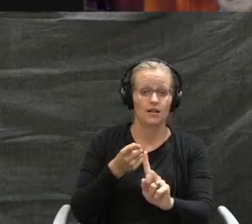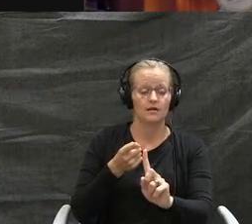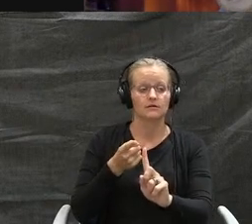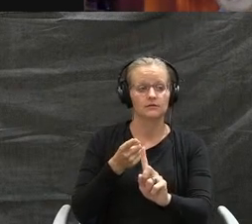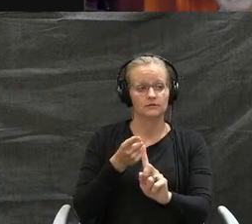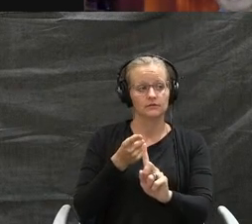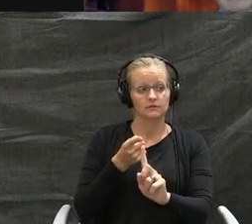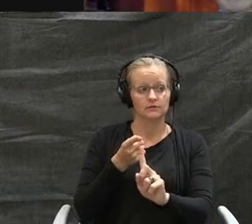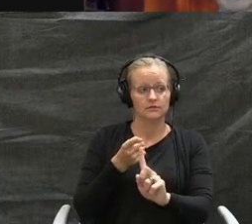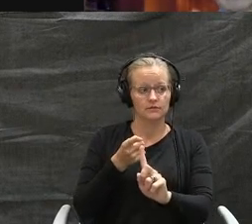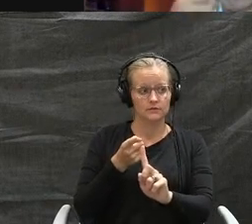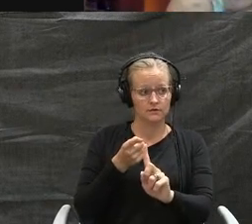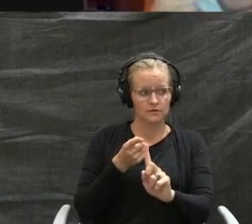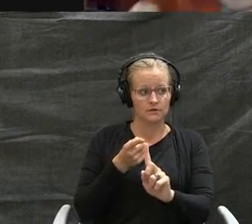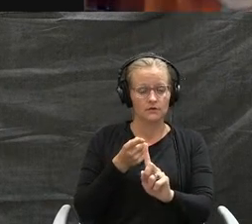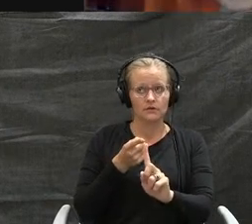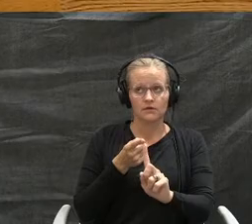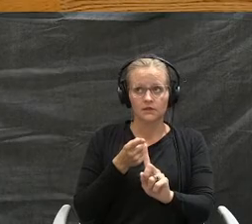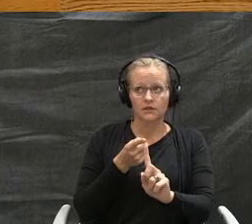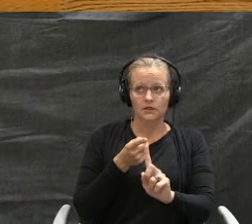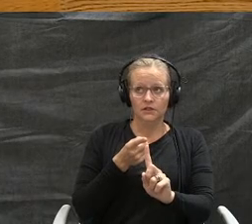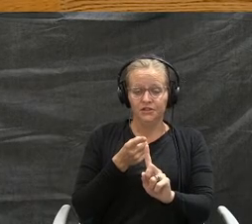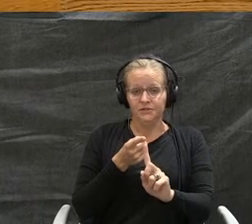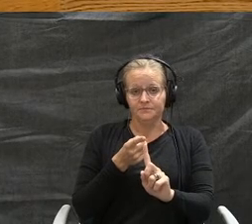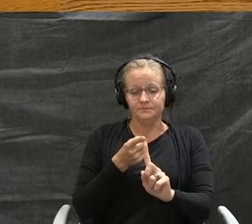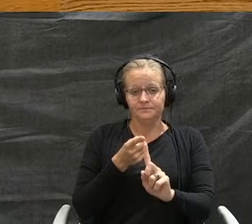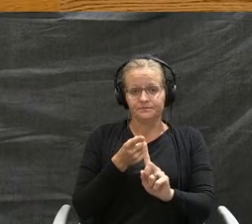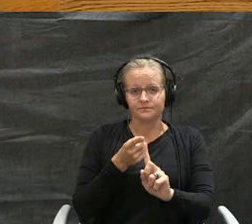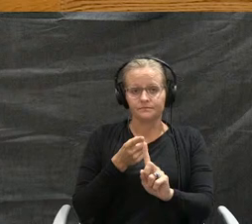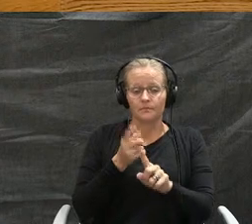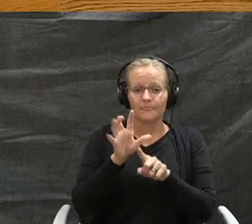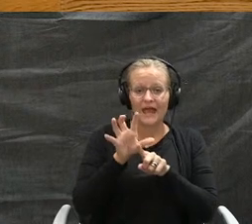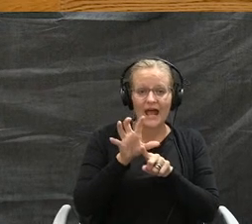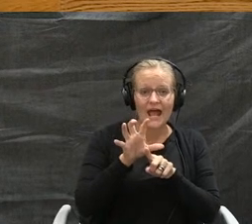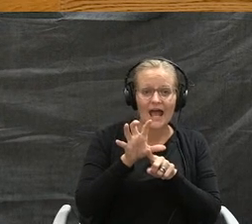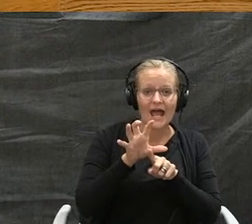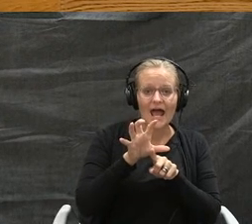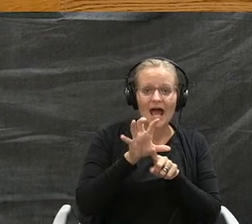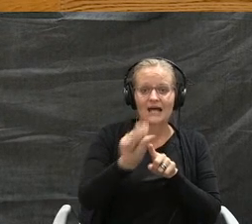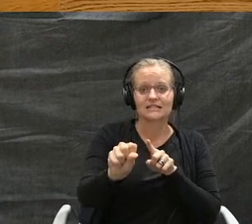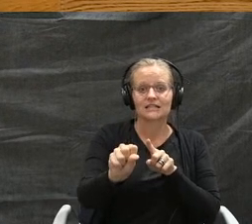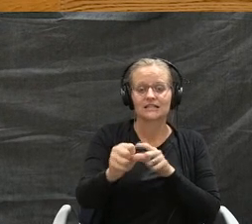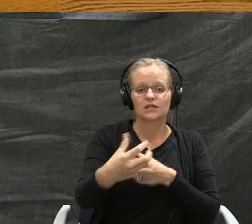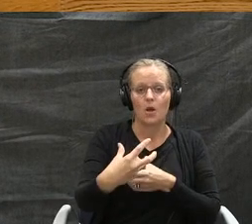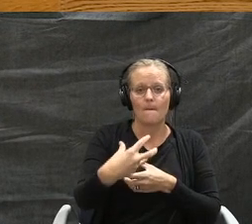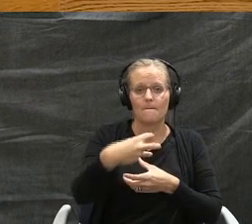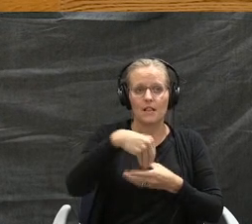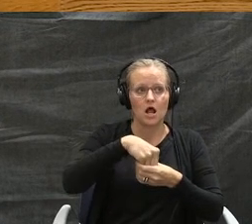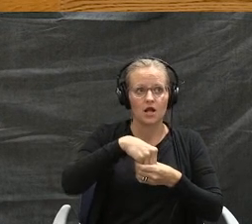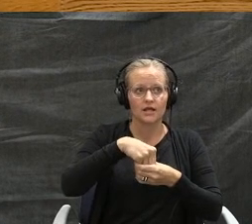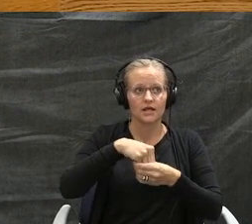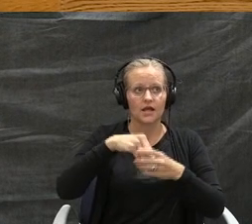excellence in belonging, diversity, equity, and inclusion. Anneliese Wagner, would you talk a little bit